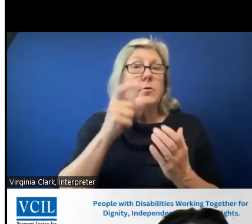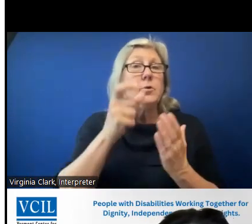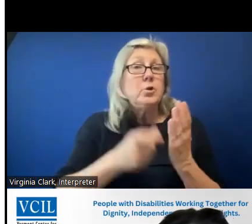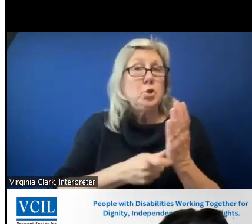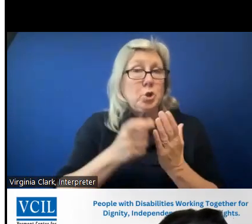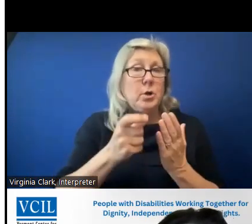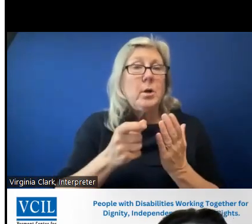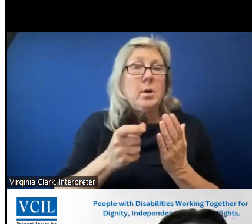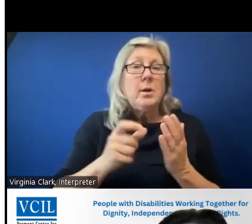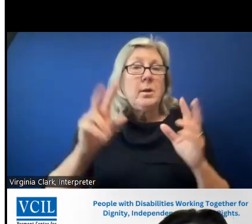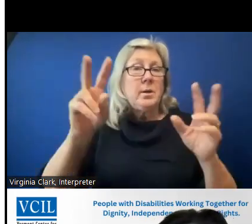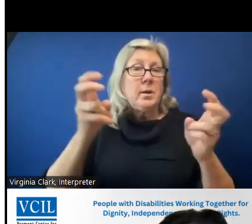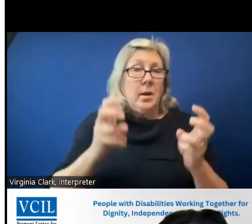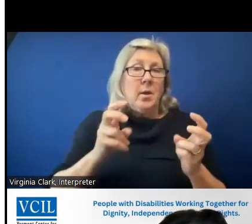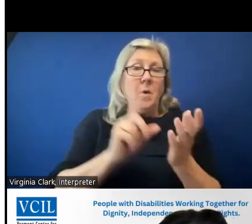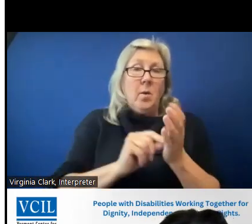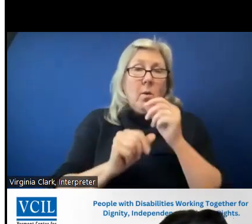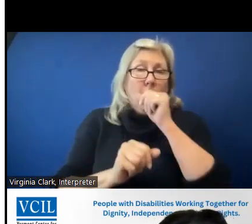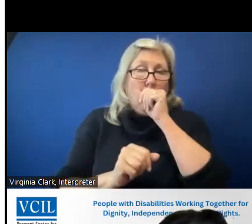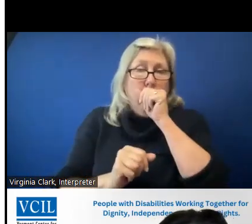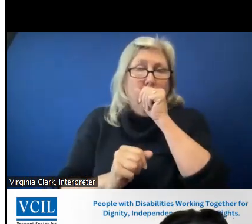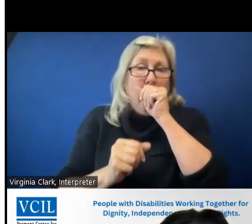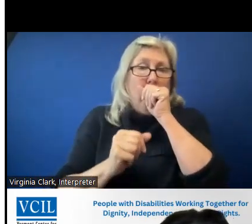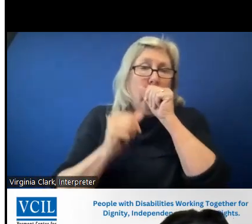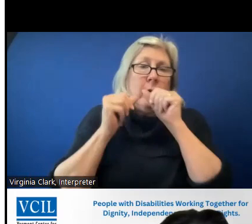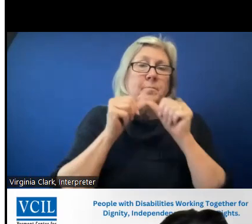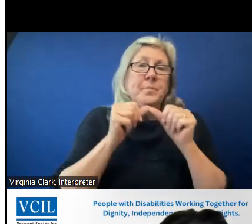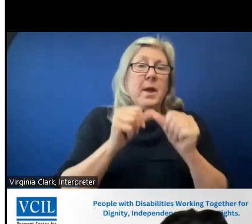but always constant waves of disabilities discrimination during the COVID19 pandemic